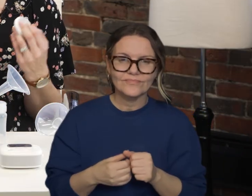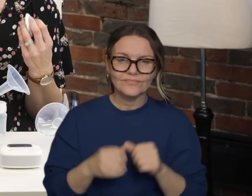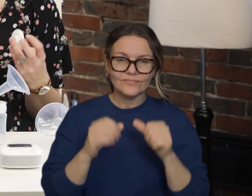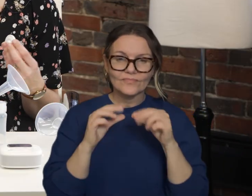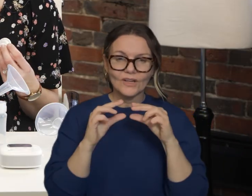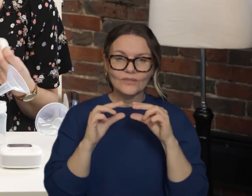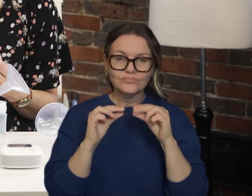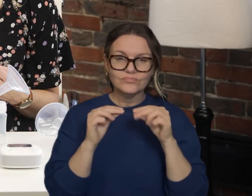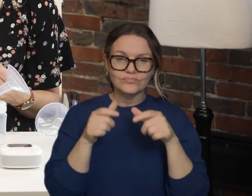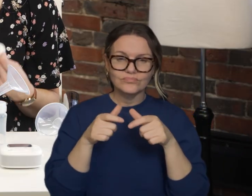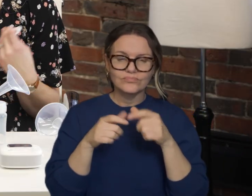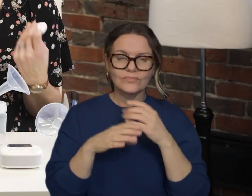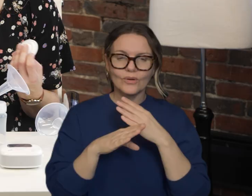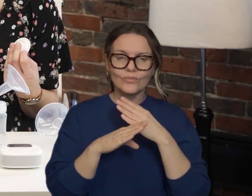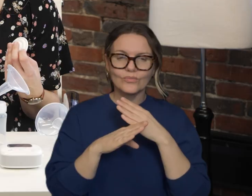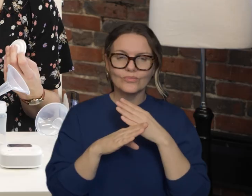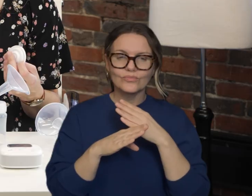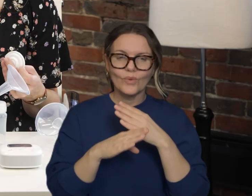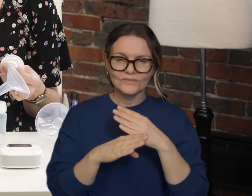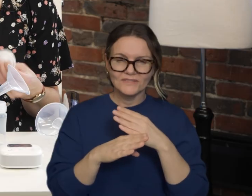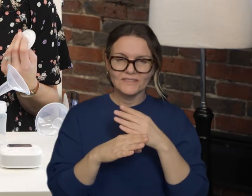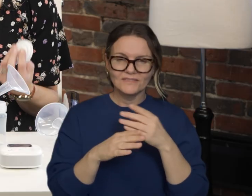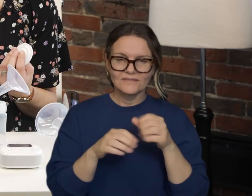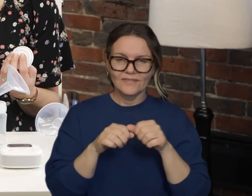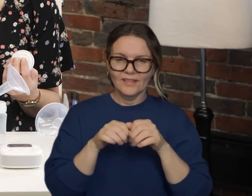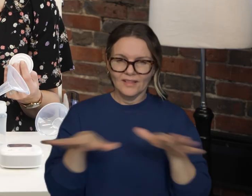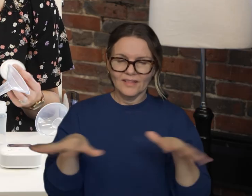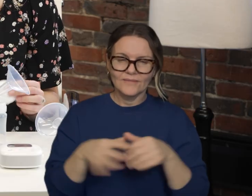we assemble it incorrectly it can fall apart while you're pumping and it can be frustrating